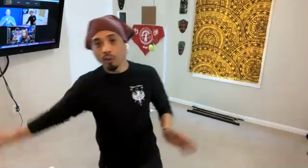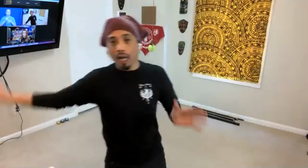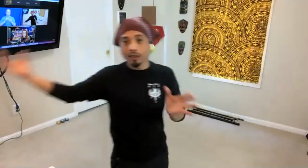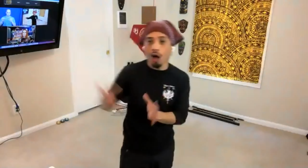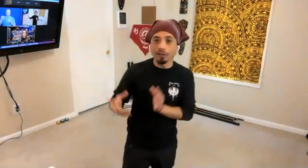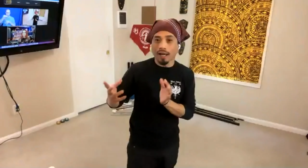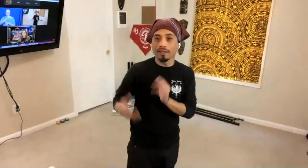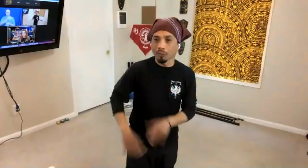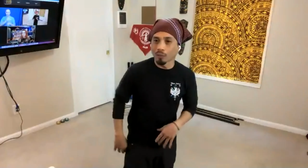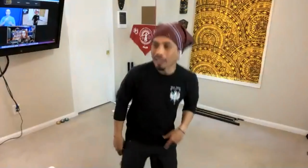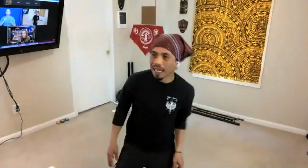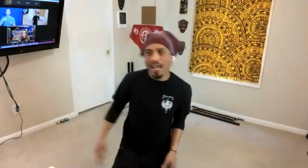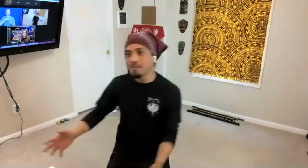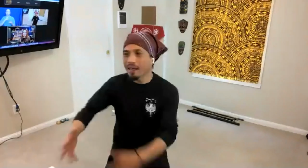UNTIL WE GOT COLONIZED. THEN WE WERE LIKE, WE ARE BOTH